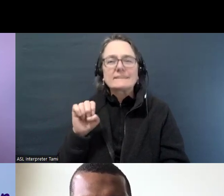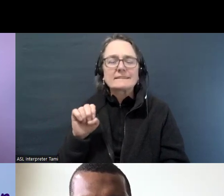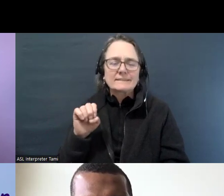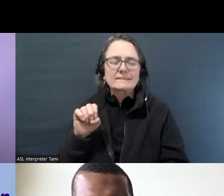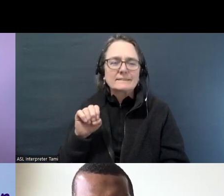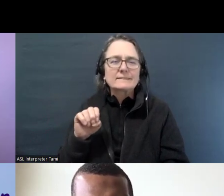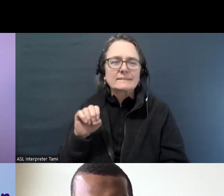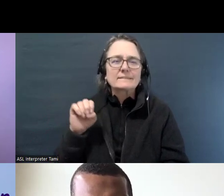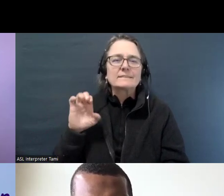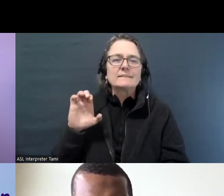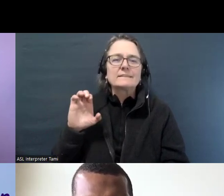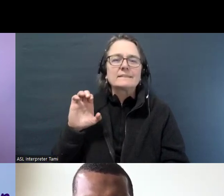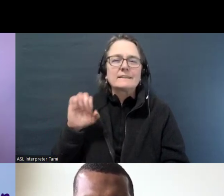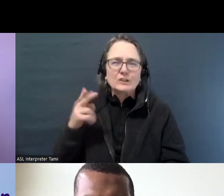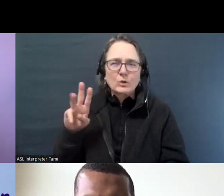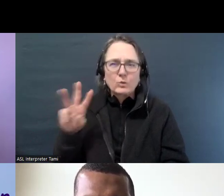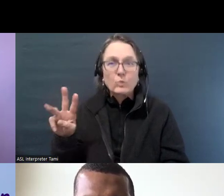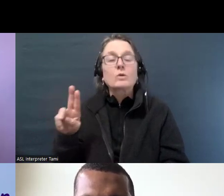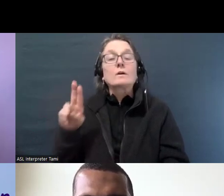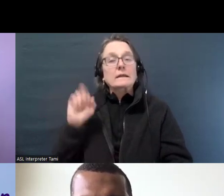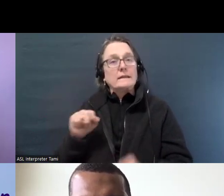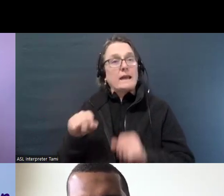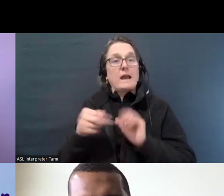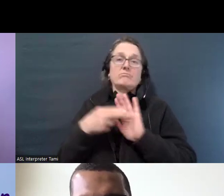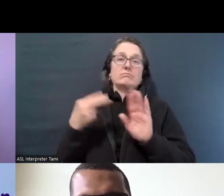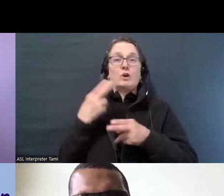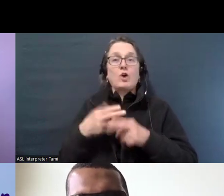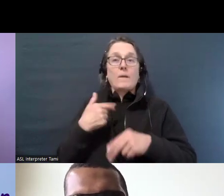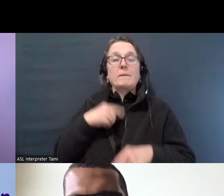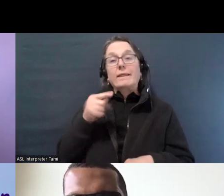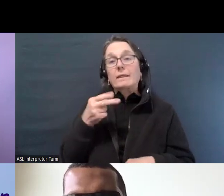I am a Black, smiling, handsome blind man,